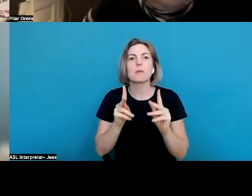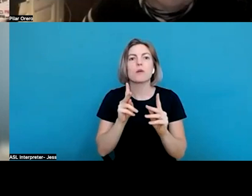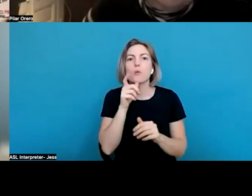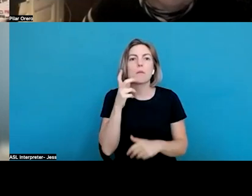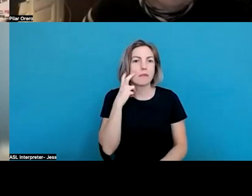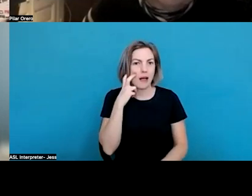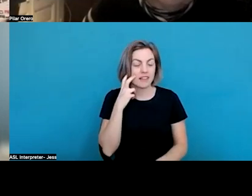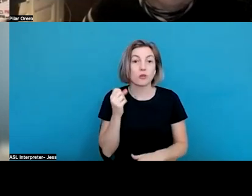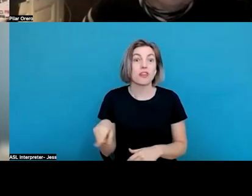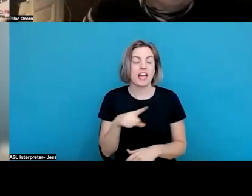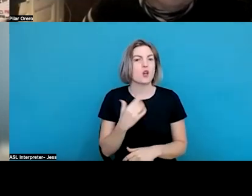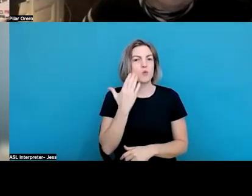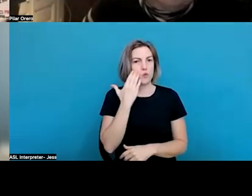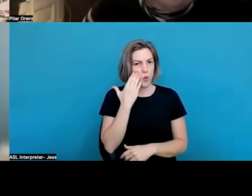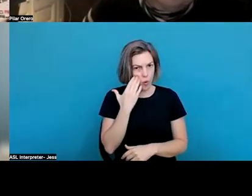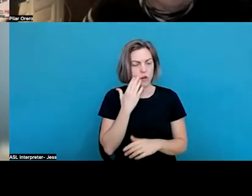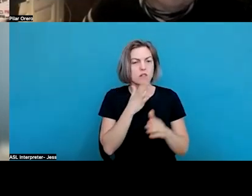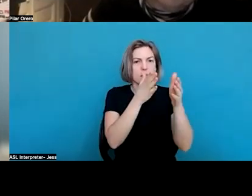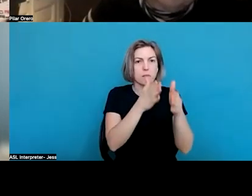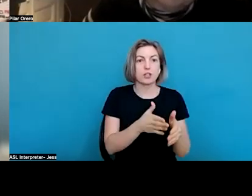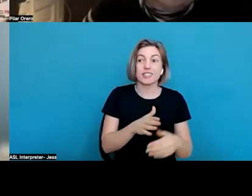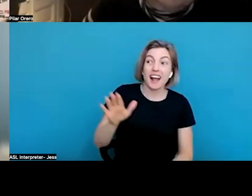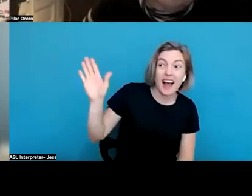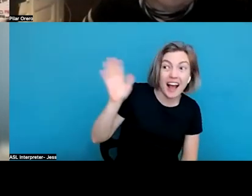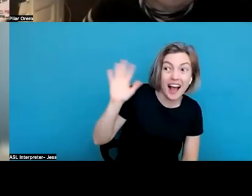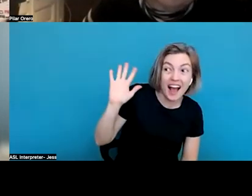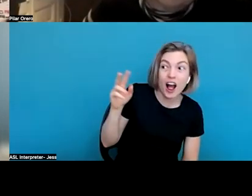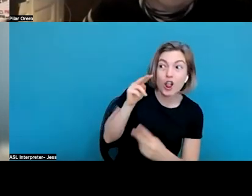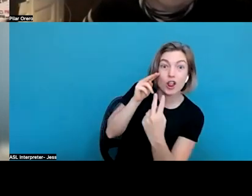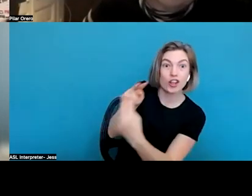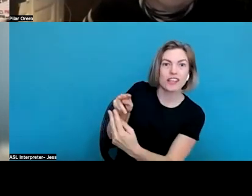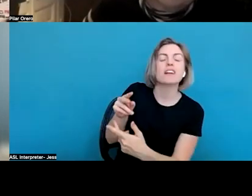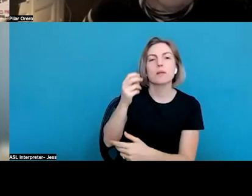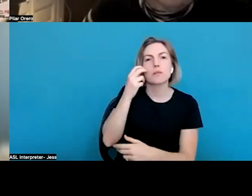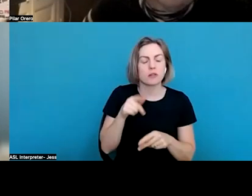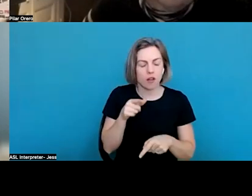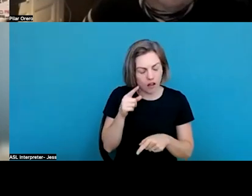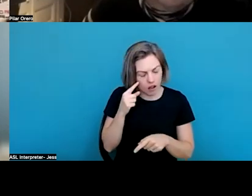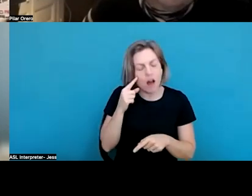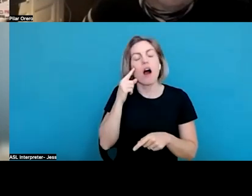when somebody waves at you or is looking at you, you know where the people are in the space